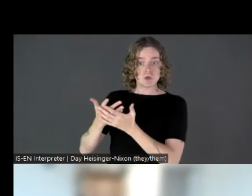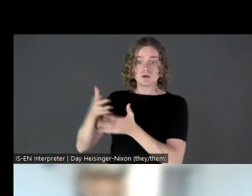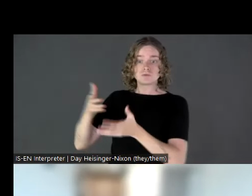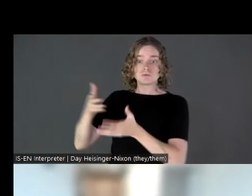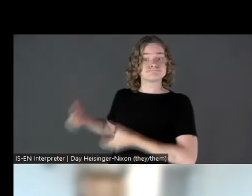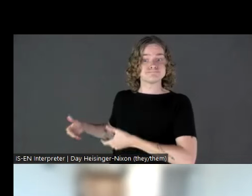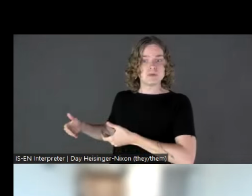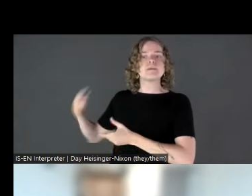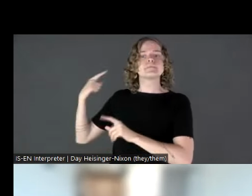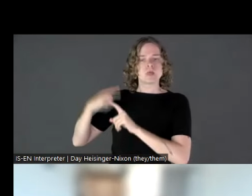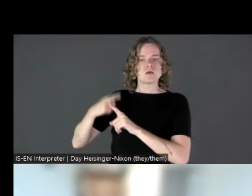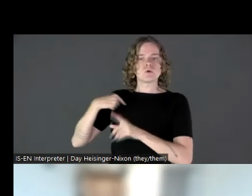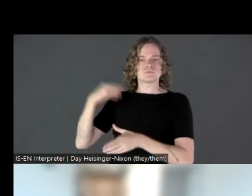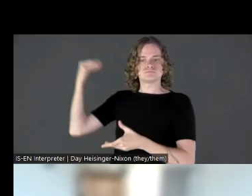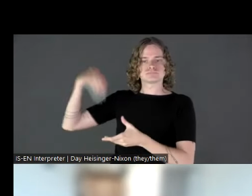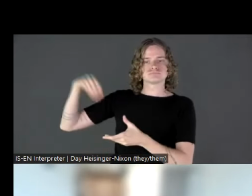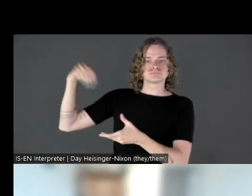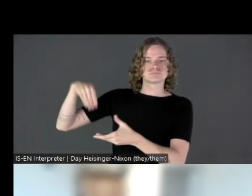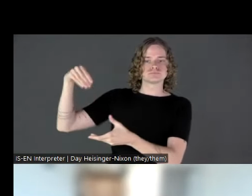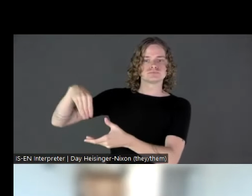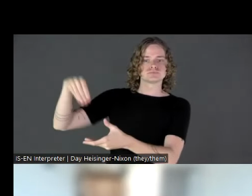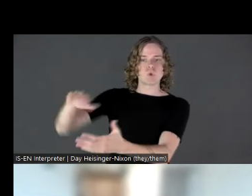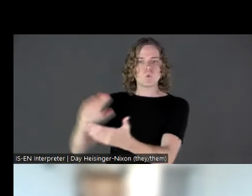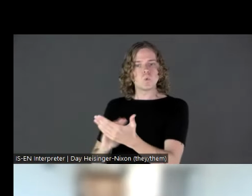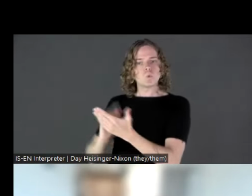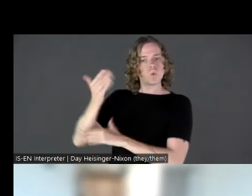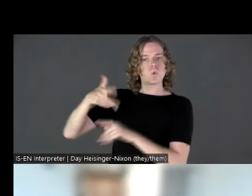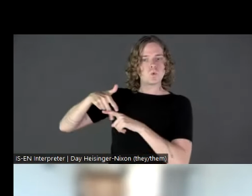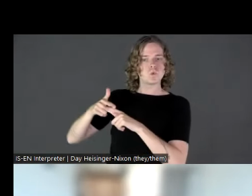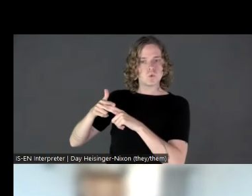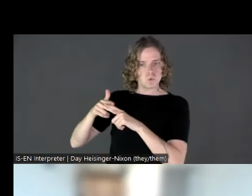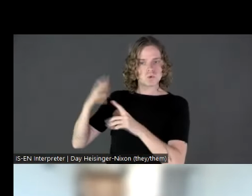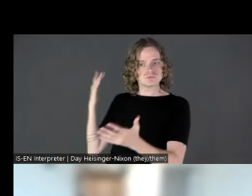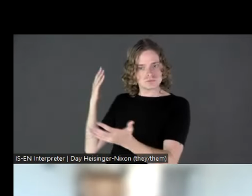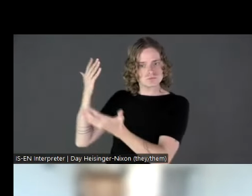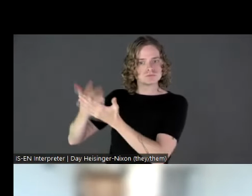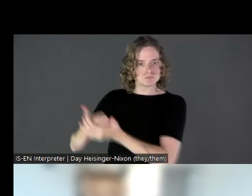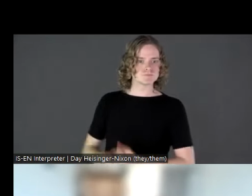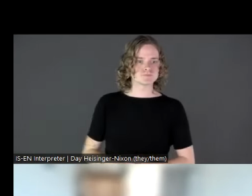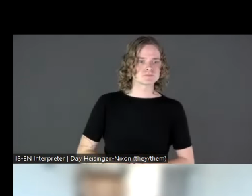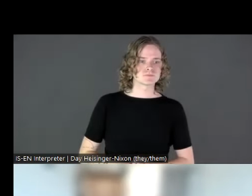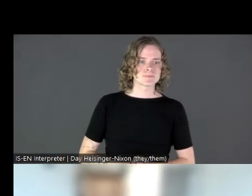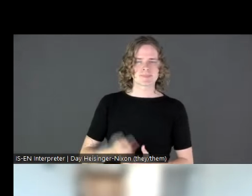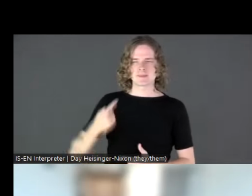on disability inclusive preparedness and also planning to develop the interagency